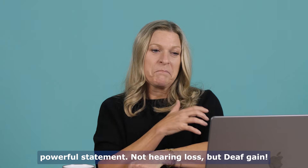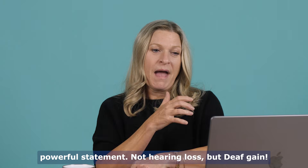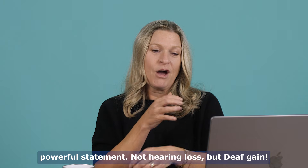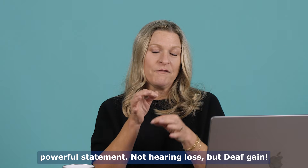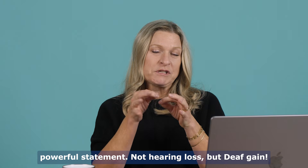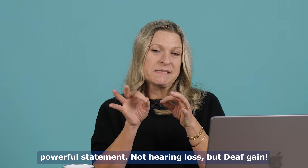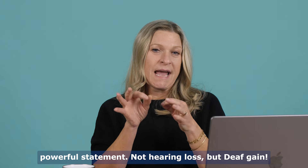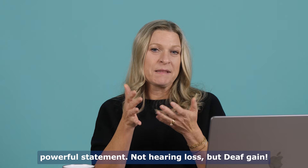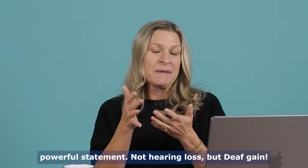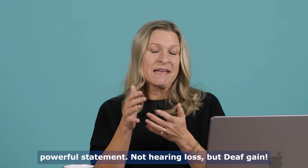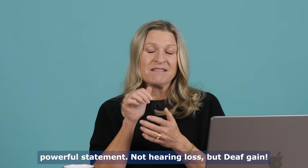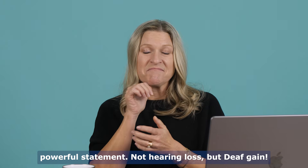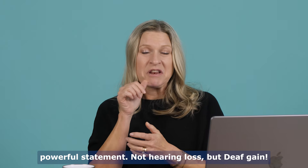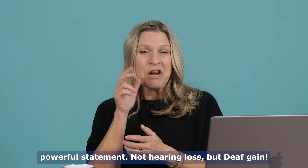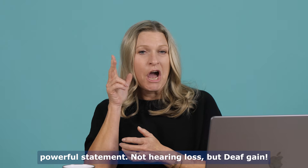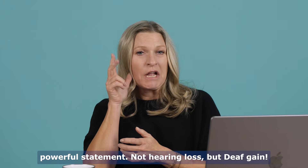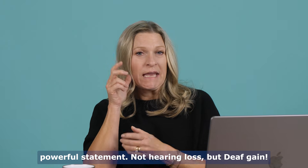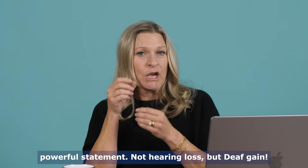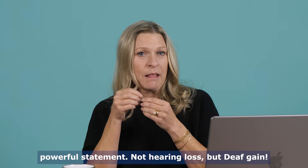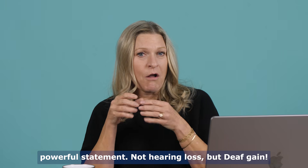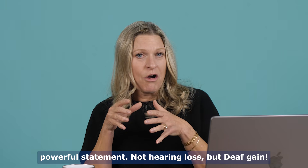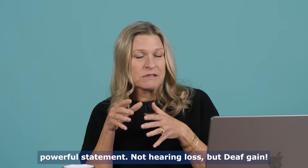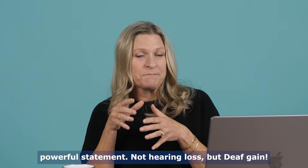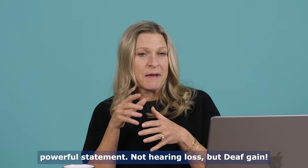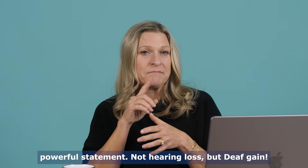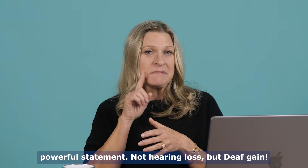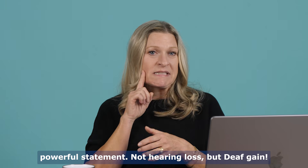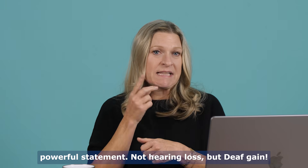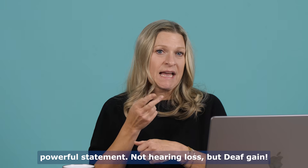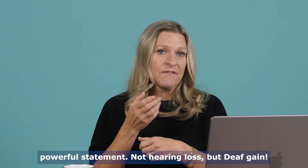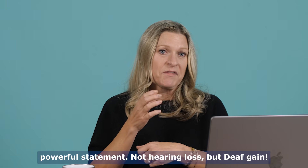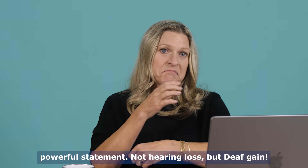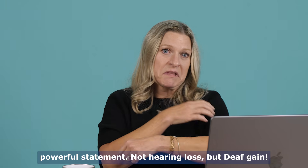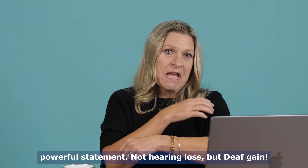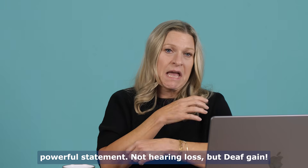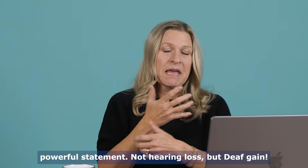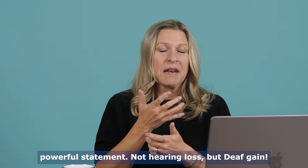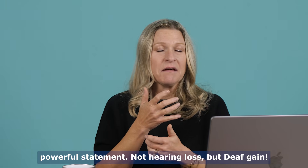powerful statement. Not hearing loss, but Deaf gain!